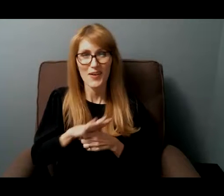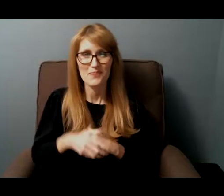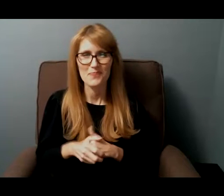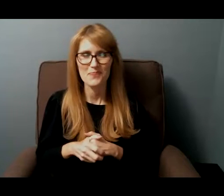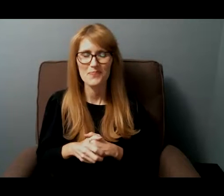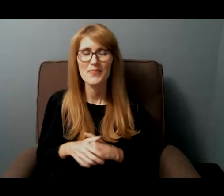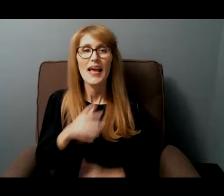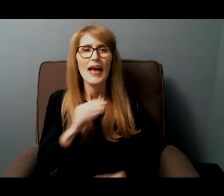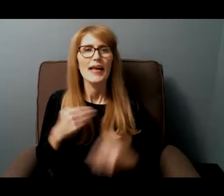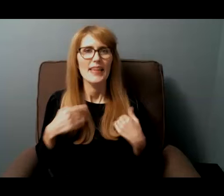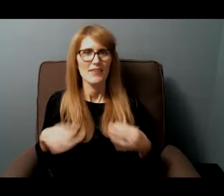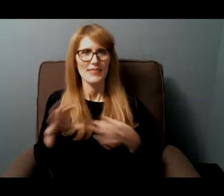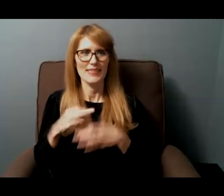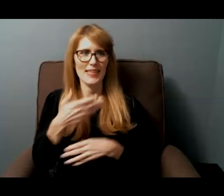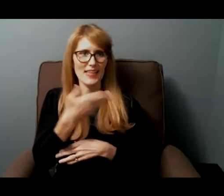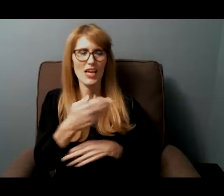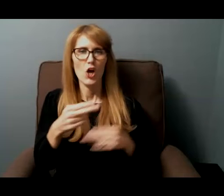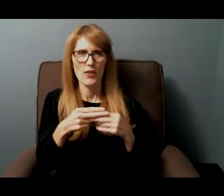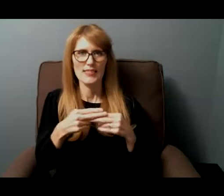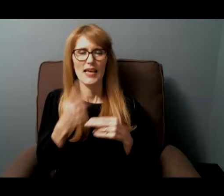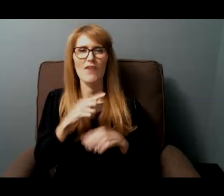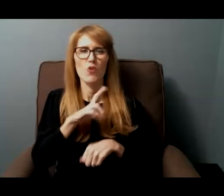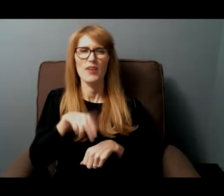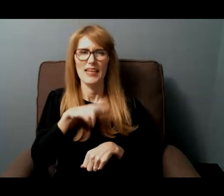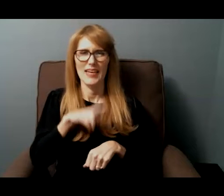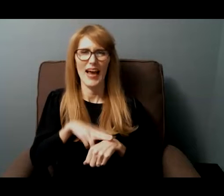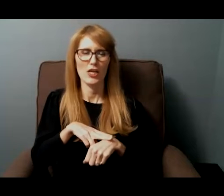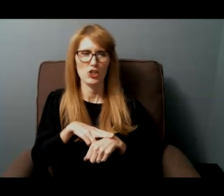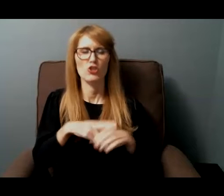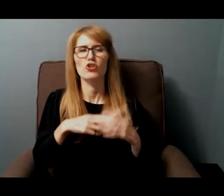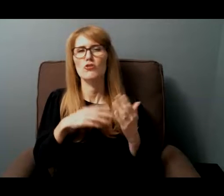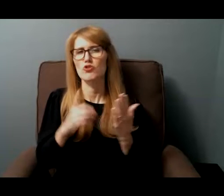a link on the slide that goes to the national directory on Centers for Independent Living.